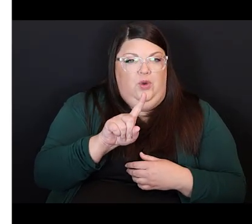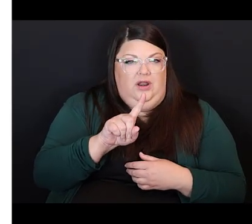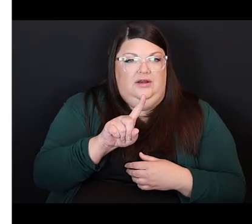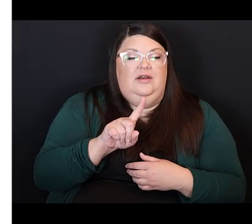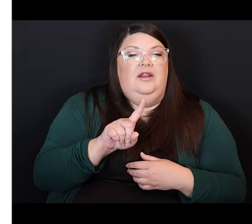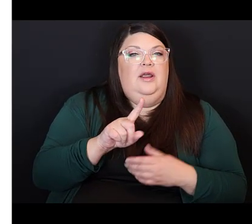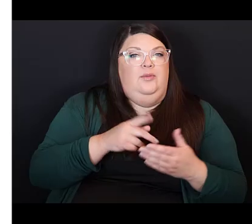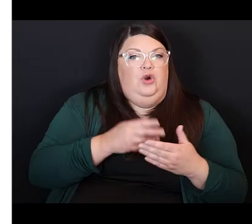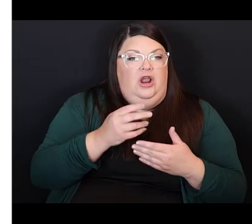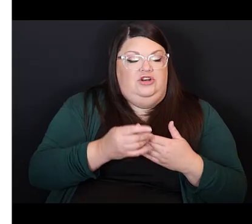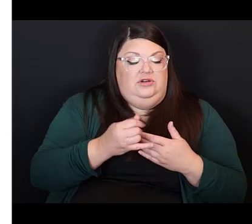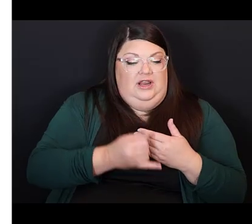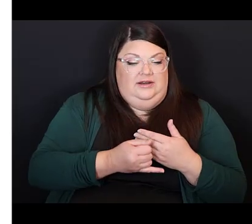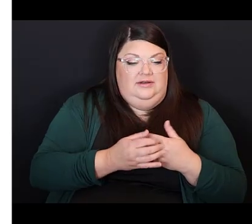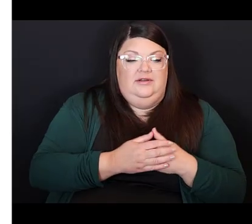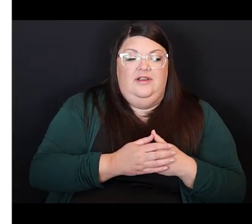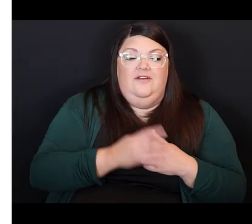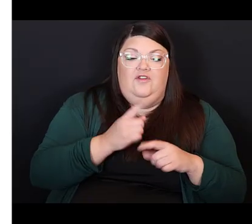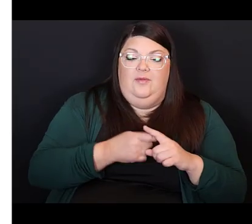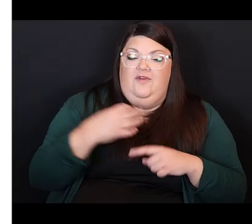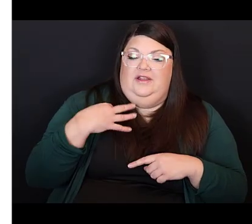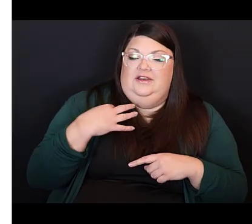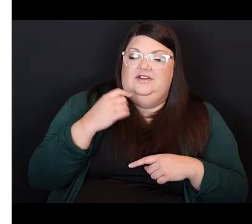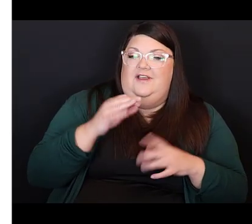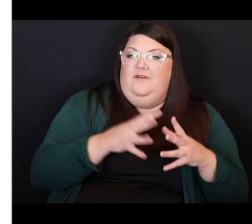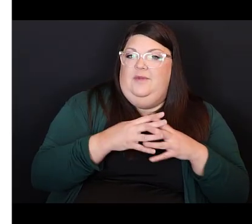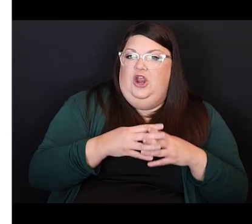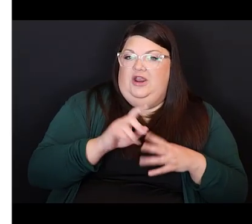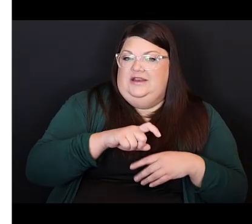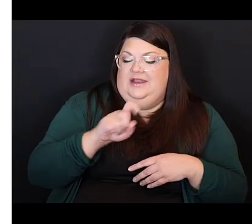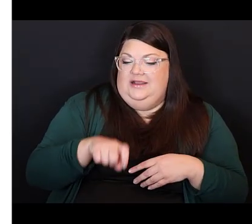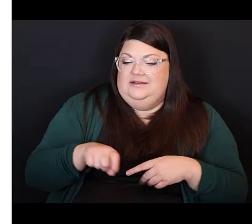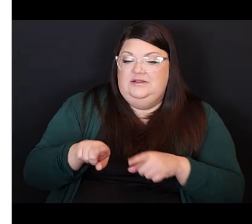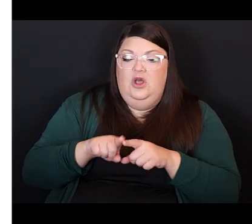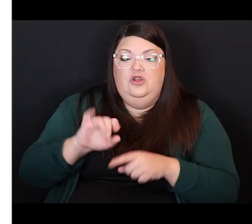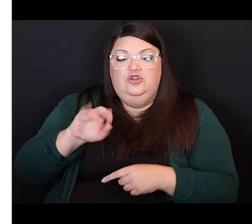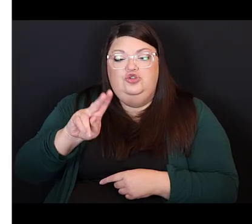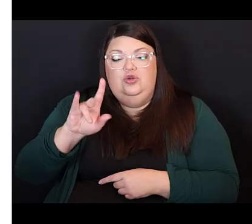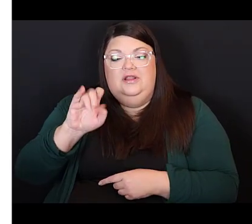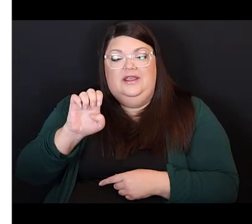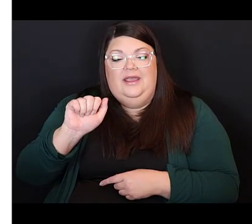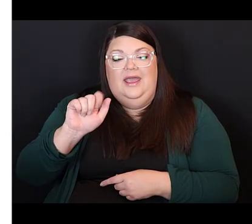America Texas. We also have Julie Atella of Wilder Research, the independent evaluator